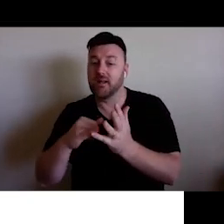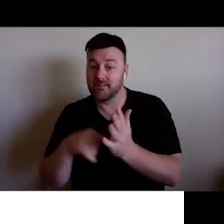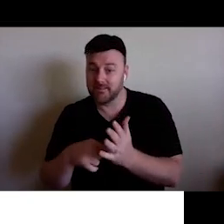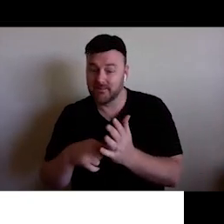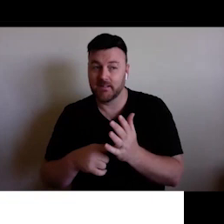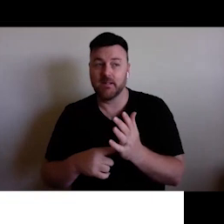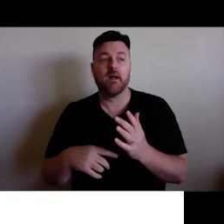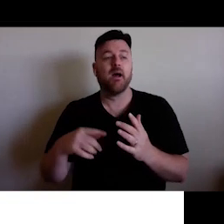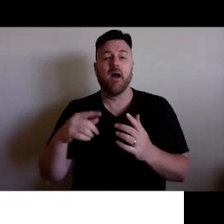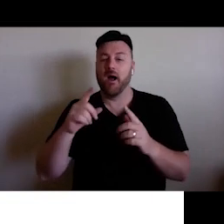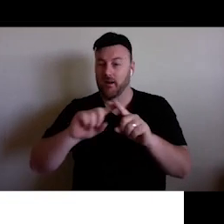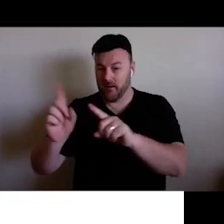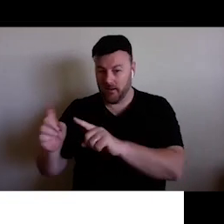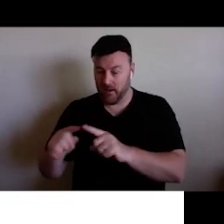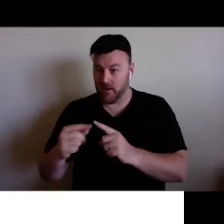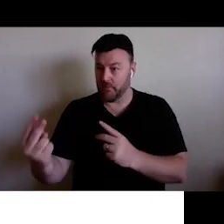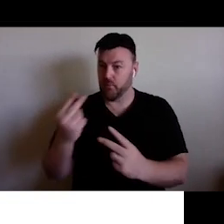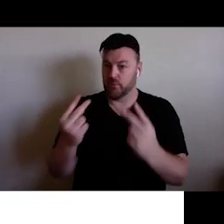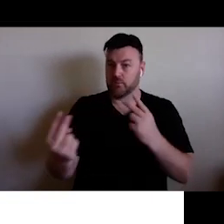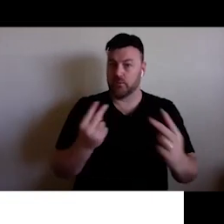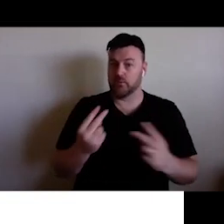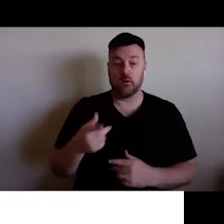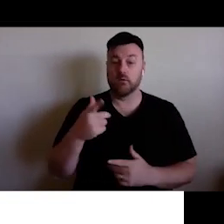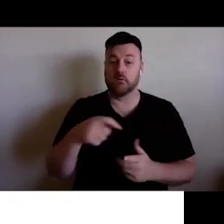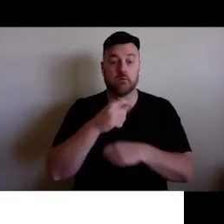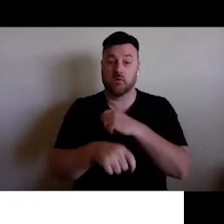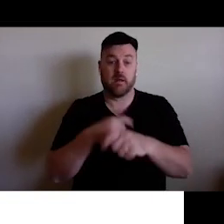on to The Great British Sewing Bee. She wrote a book that became a best